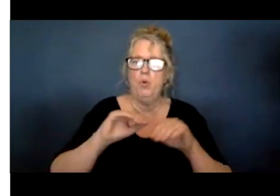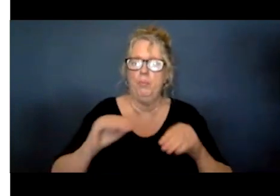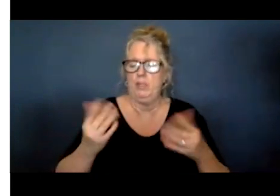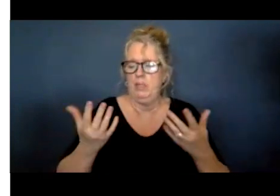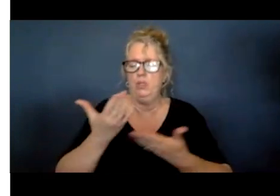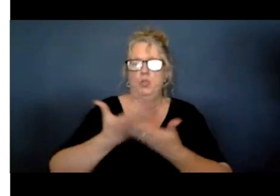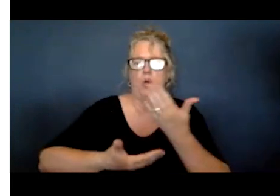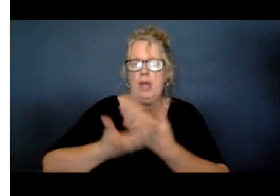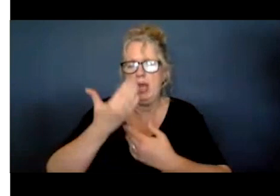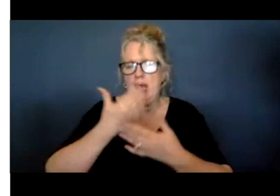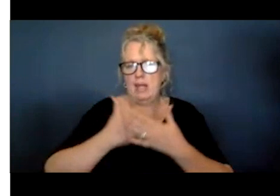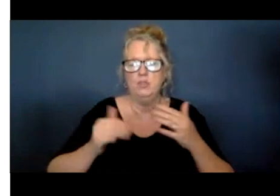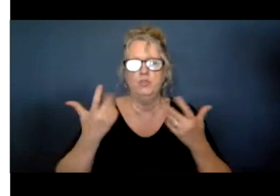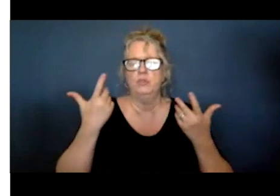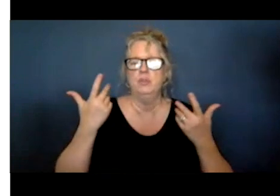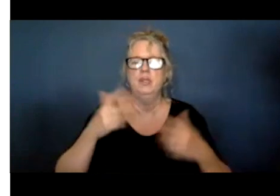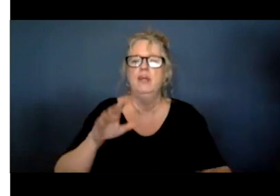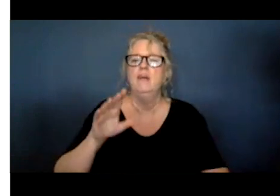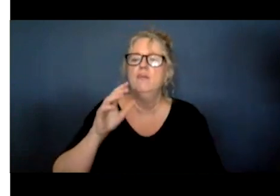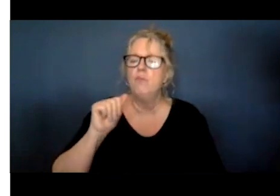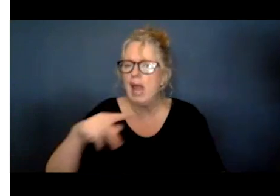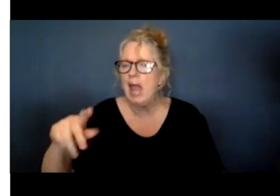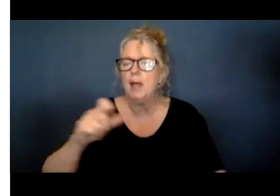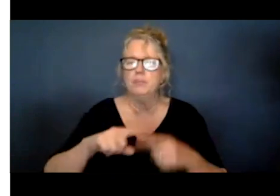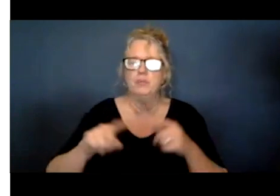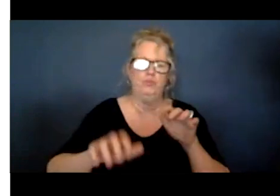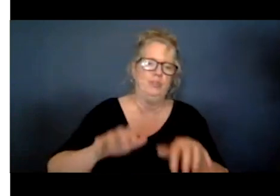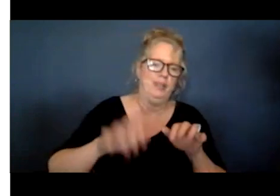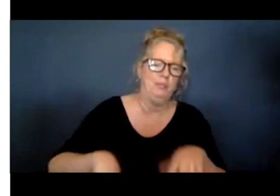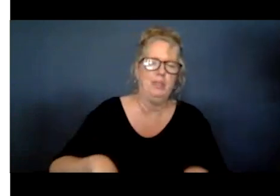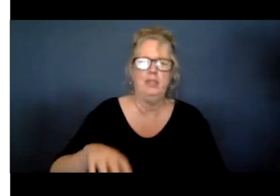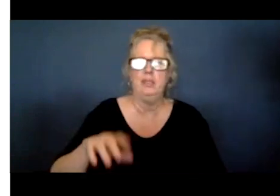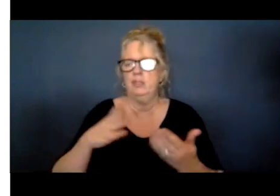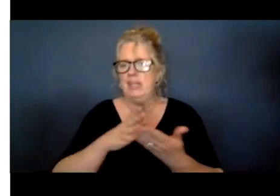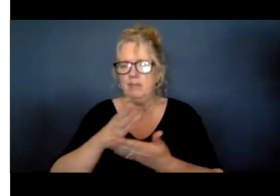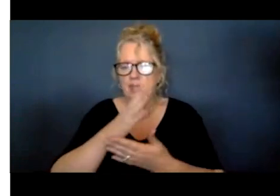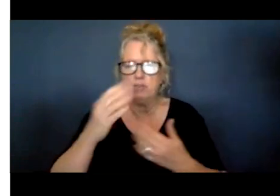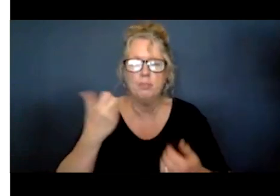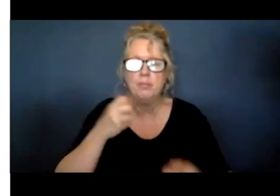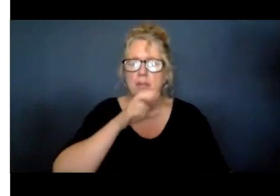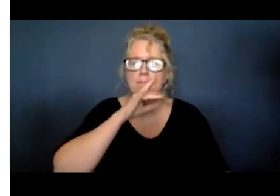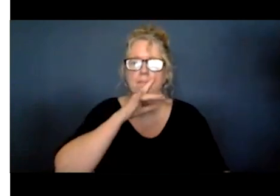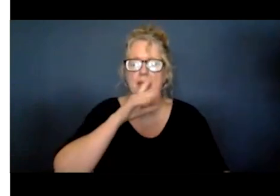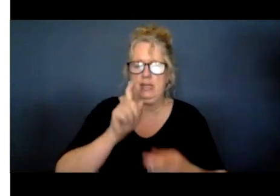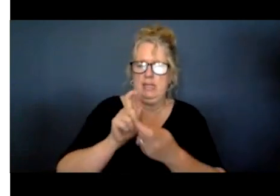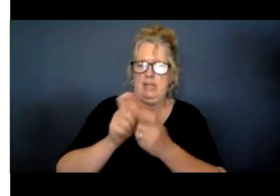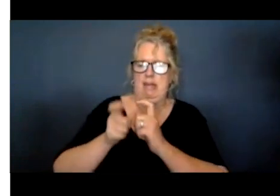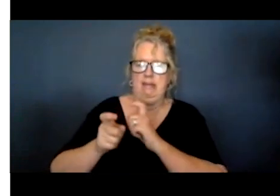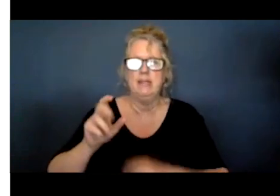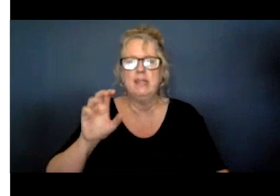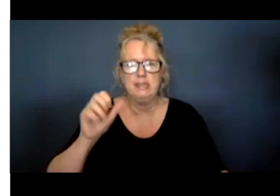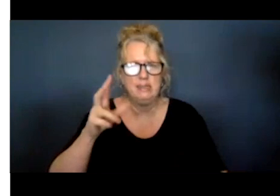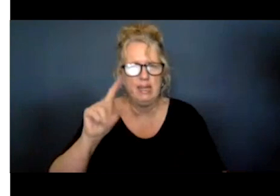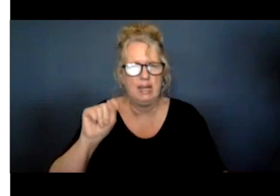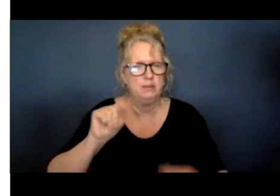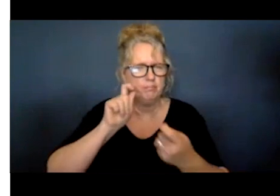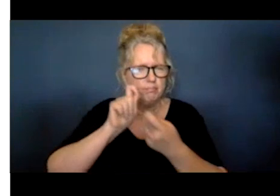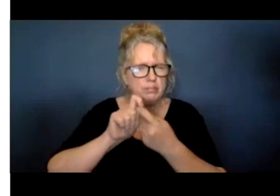control of apps, typing, and navigation – even dictating and editing text with precision.